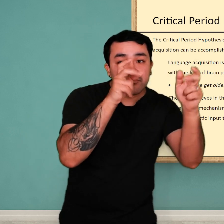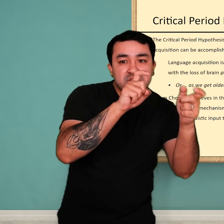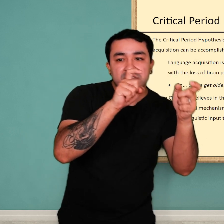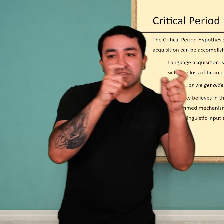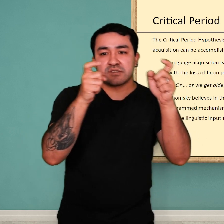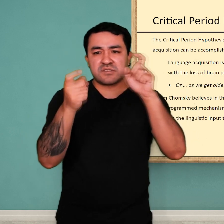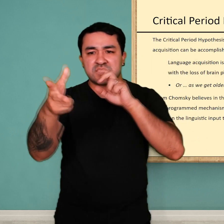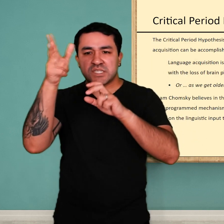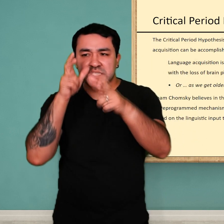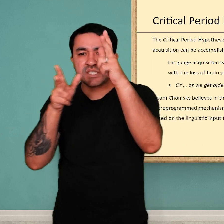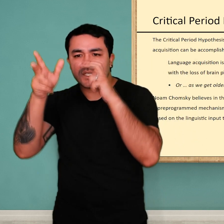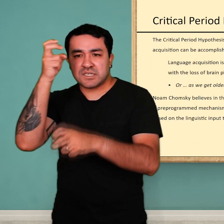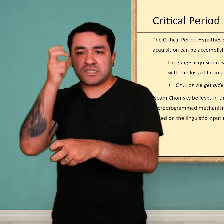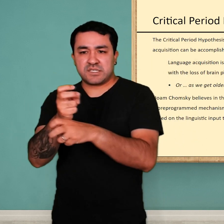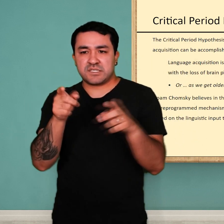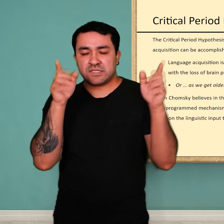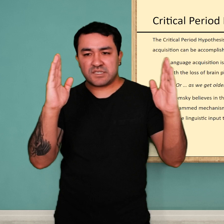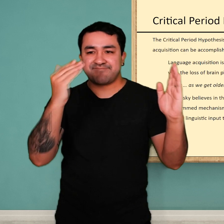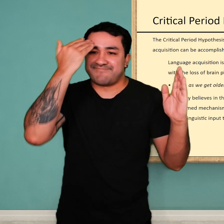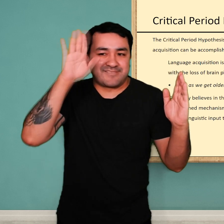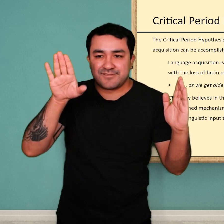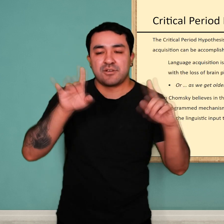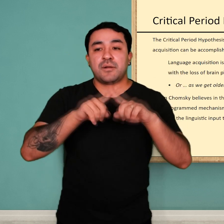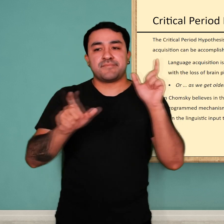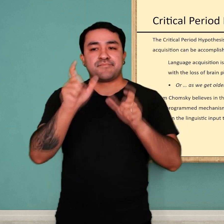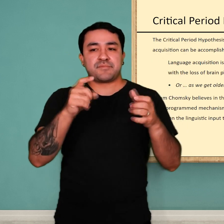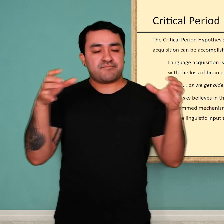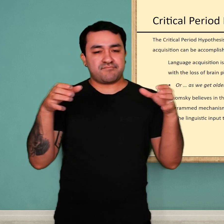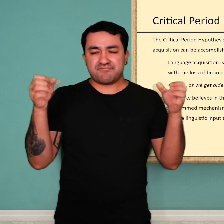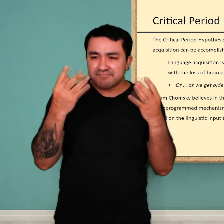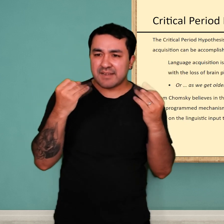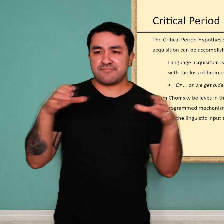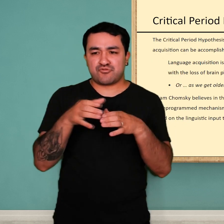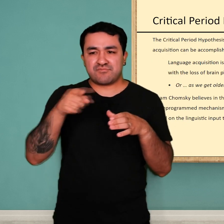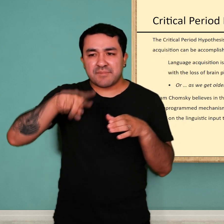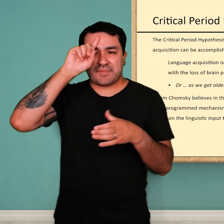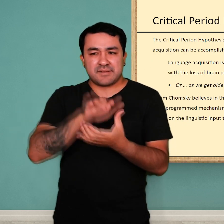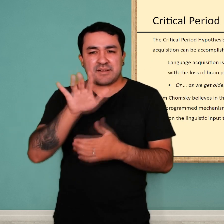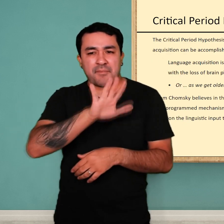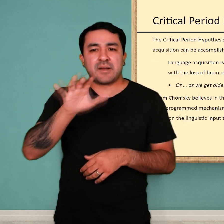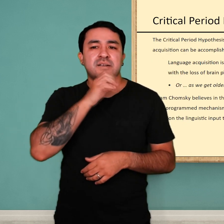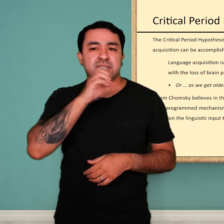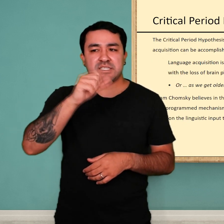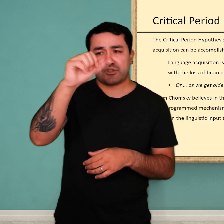of brain plasticity. In other words, it becomes harder to acquire a language as people age.